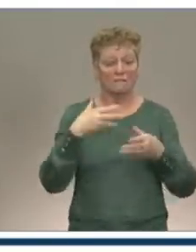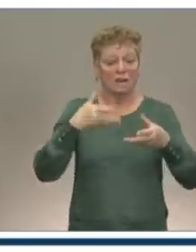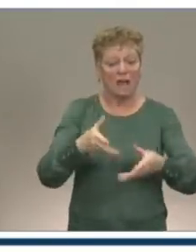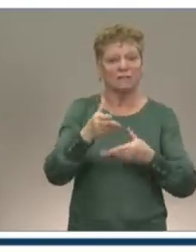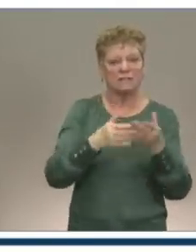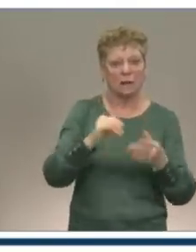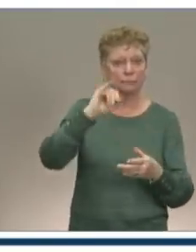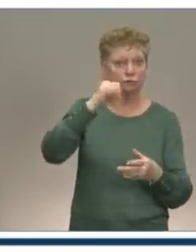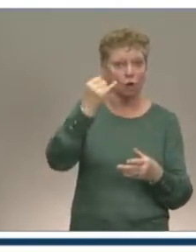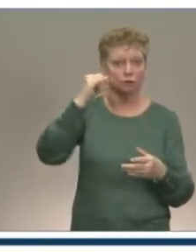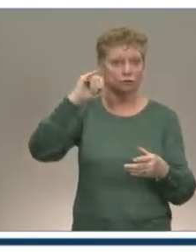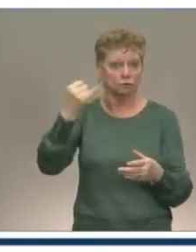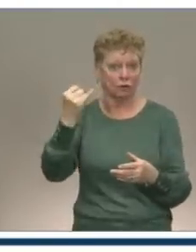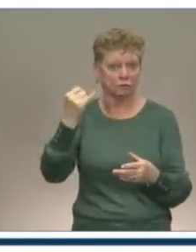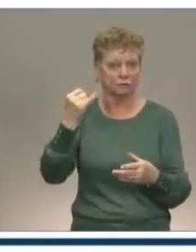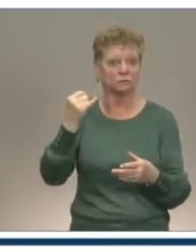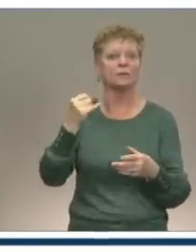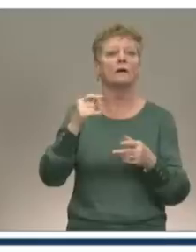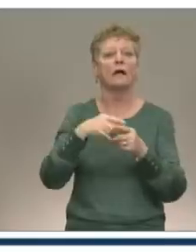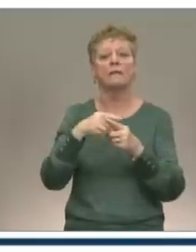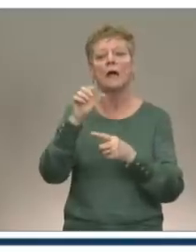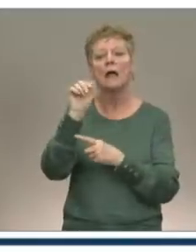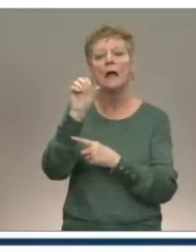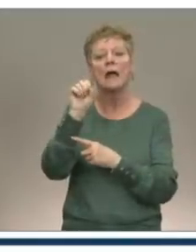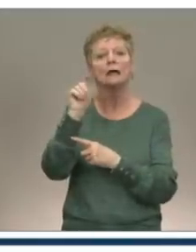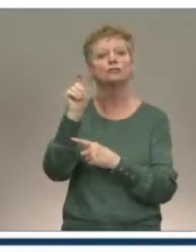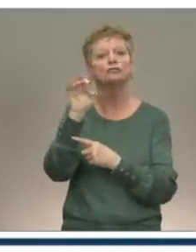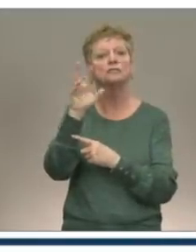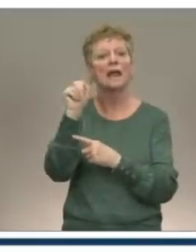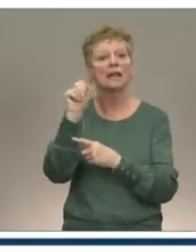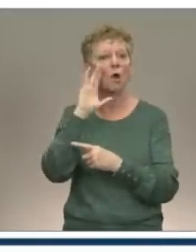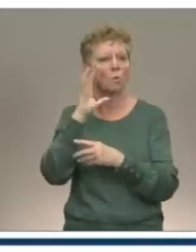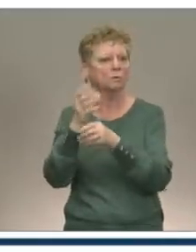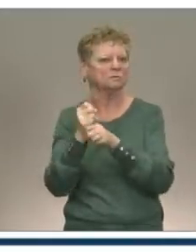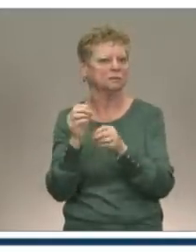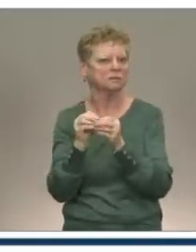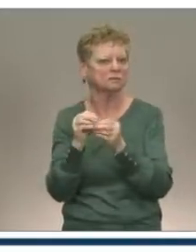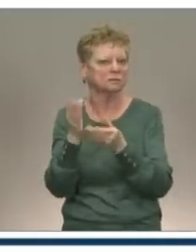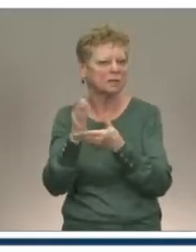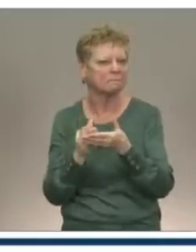we're not we're going to get some astrazeneca and so the details on how people access that